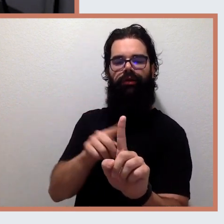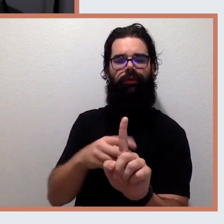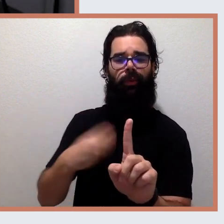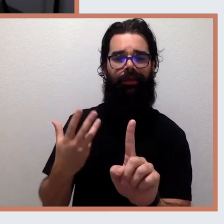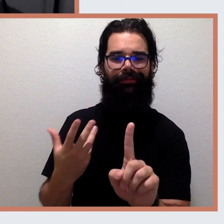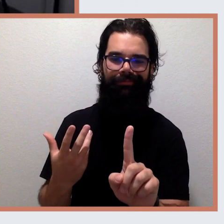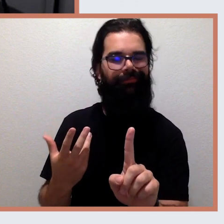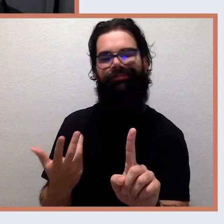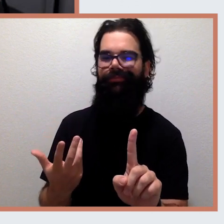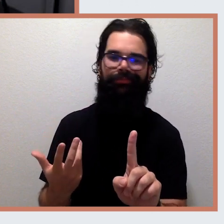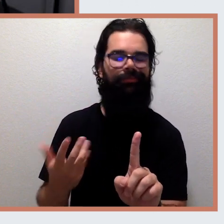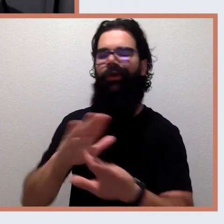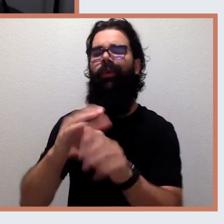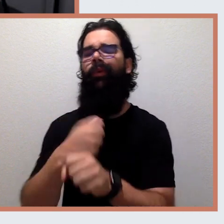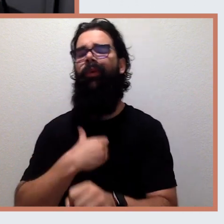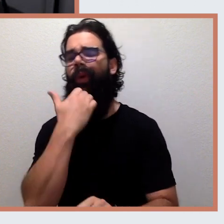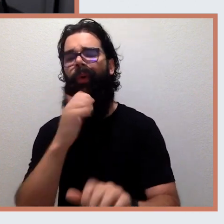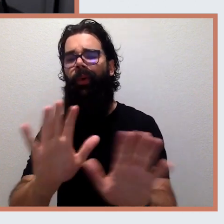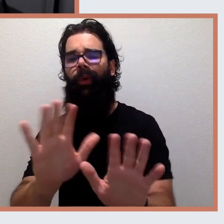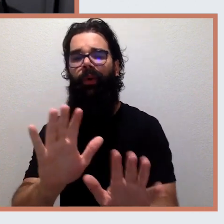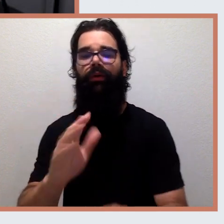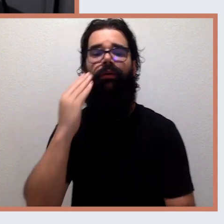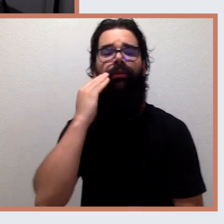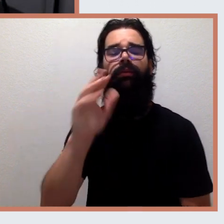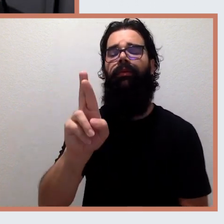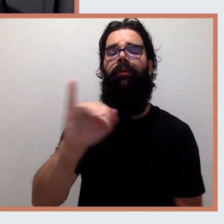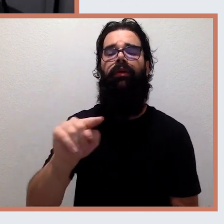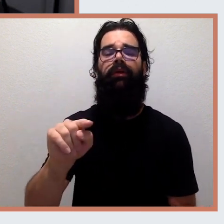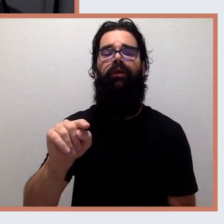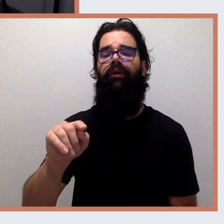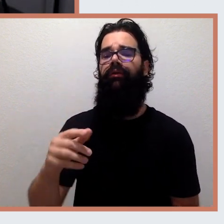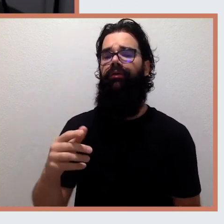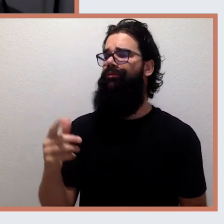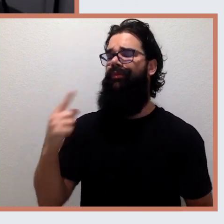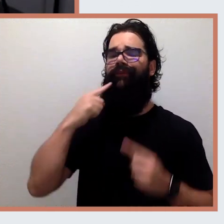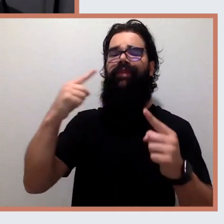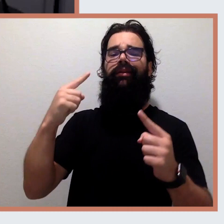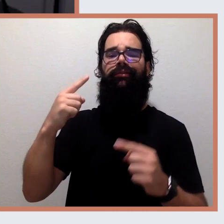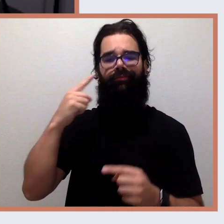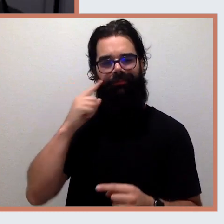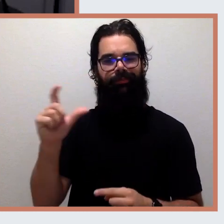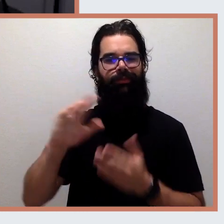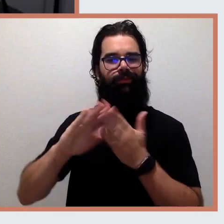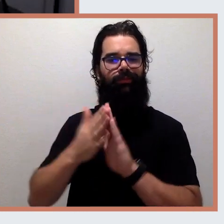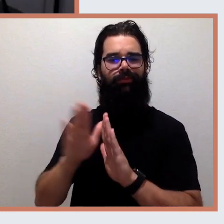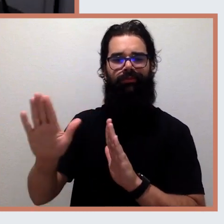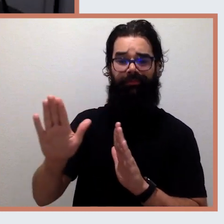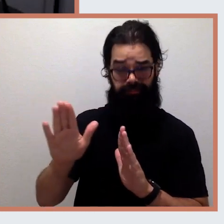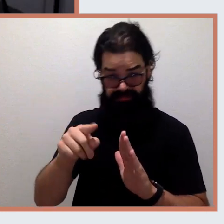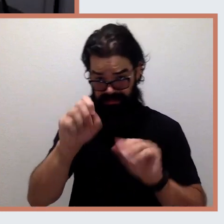for the leads." Which is a lot of great actors out there that I love that are Caucasian, don't get me wrong, but I'm like, "Okay, oh, and your one brown guy's Riz Ahmed,